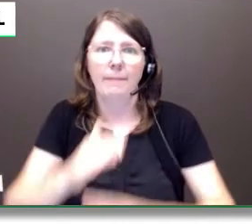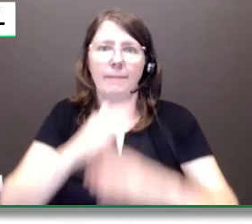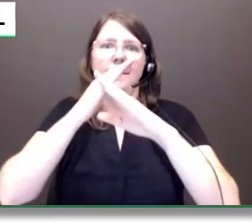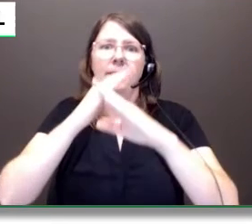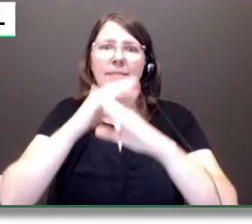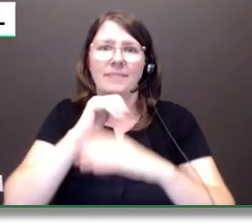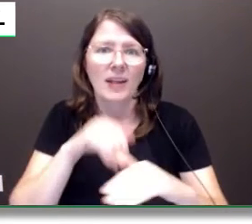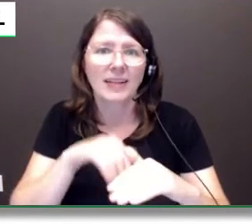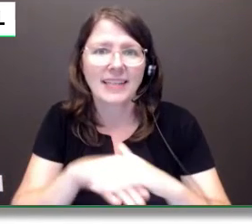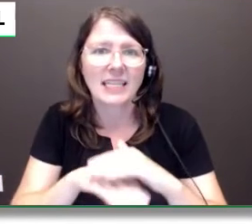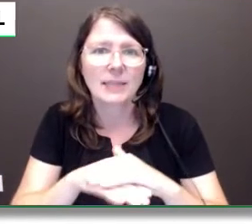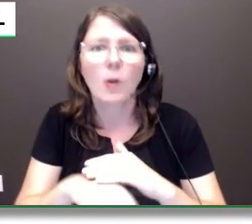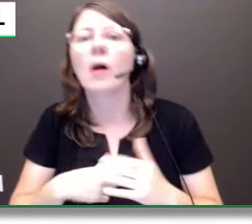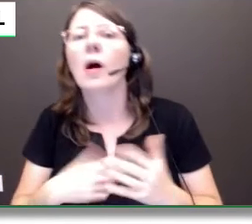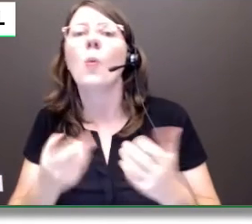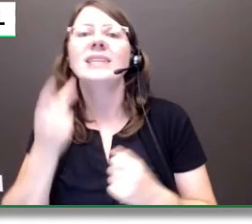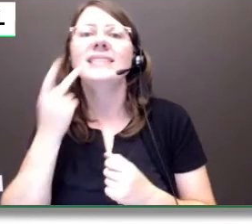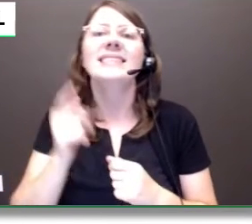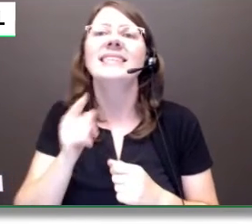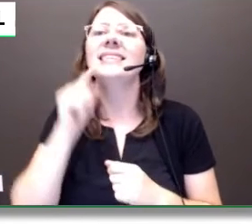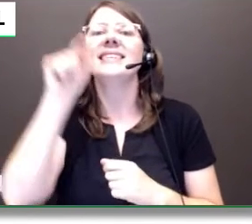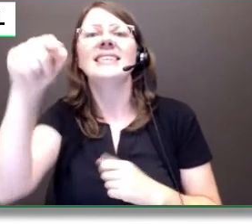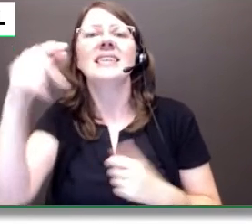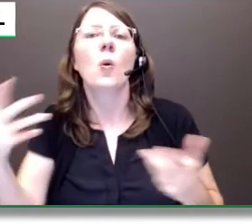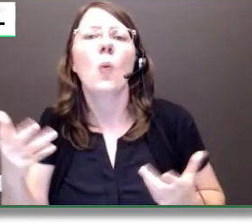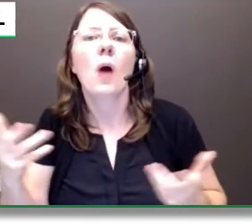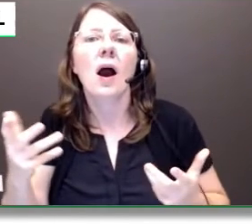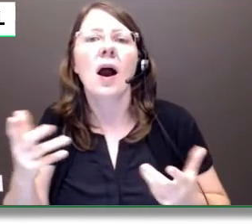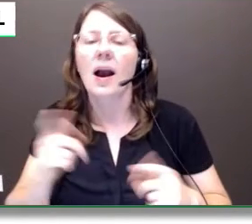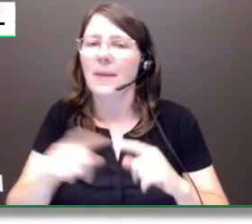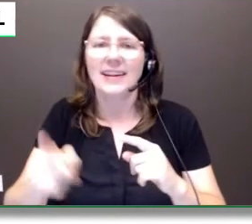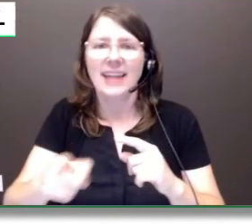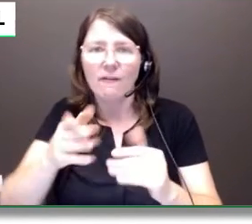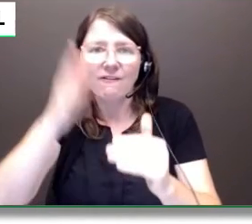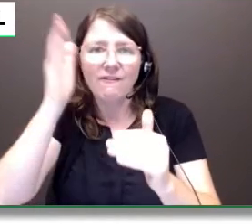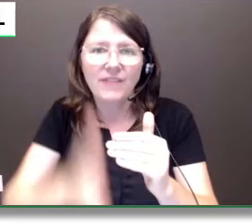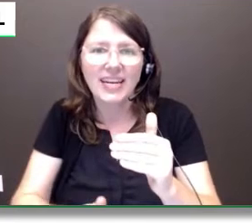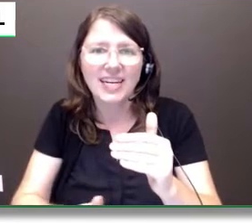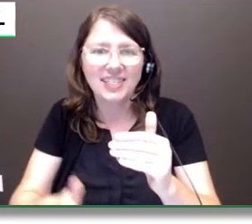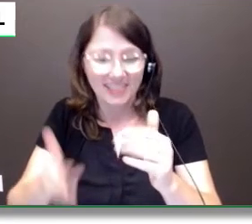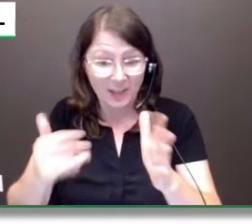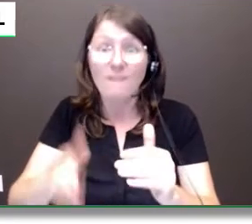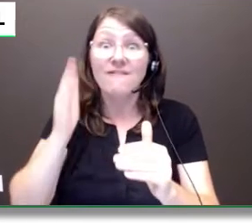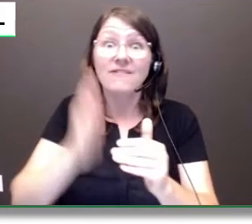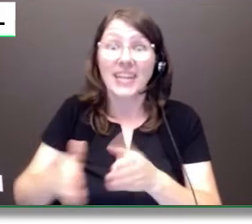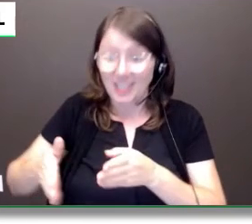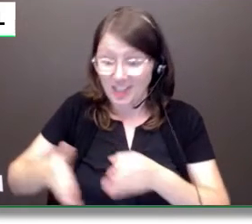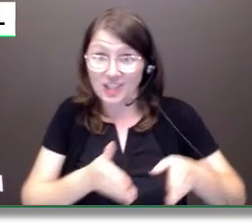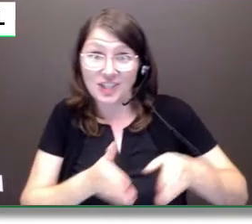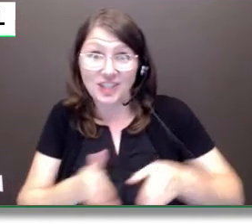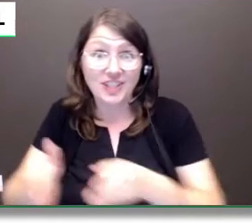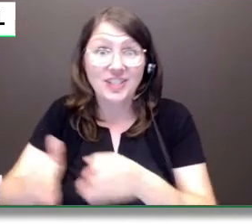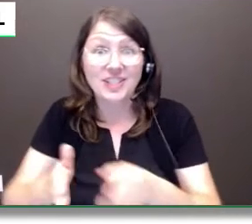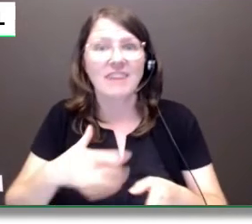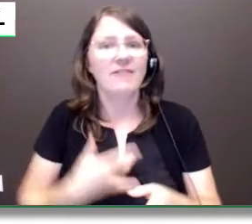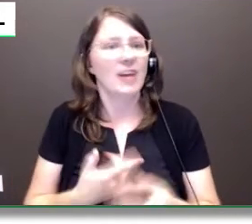they didn't they weren't able to feel that sense of accomplishment which I think is a large portion of when people experience the parks as they want to,